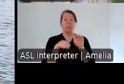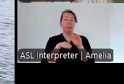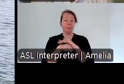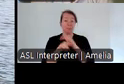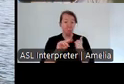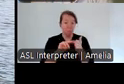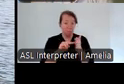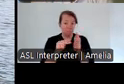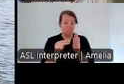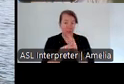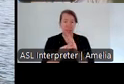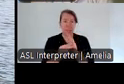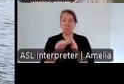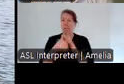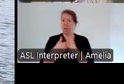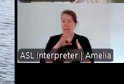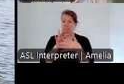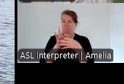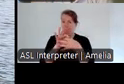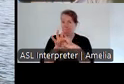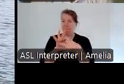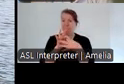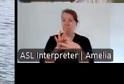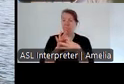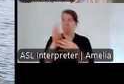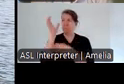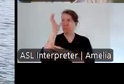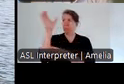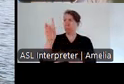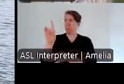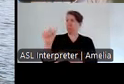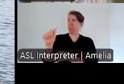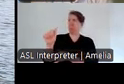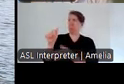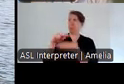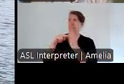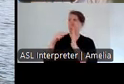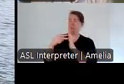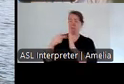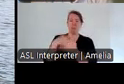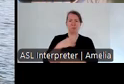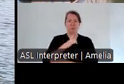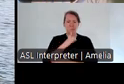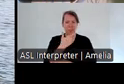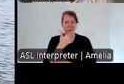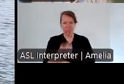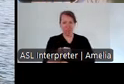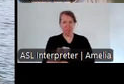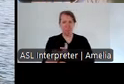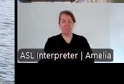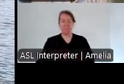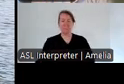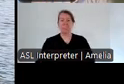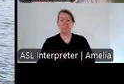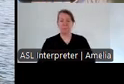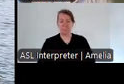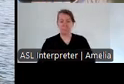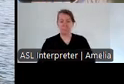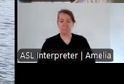how it engages with concepts of disability, um, it's really fascinating. And so I find that even though this is a very technical document, it's a very dense document,